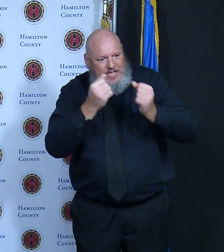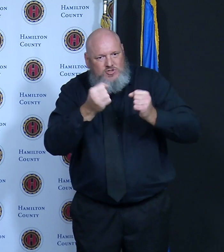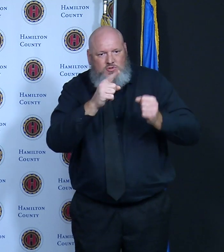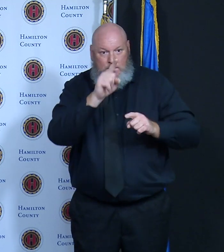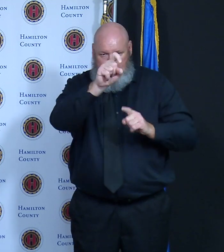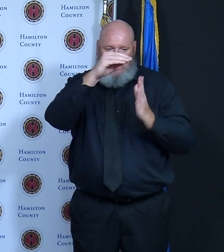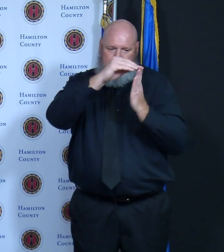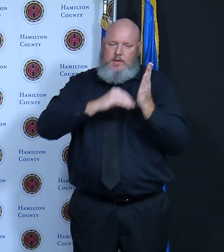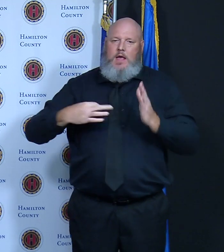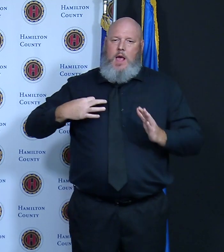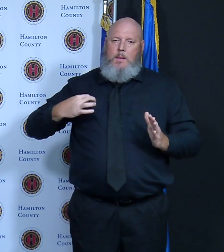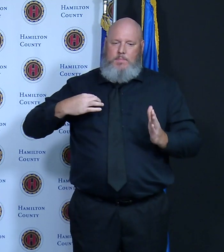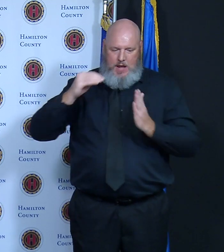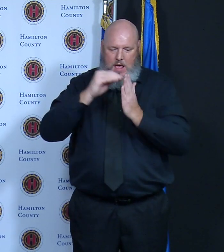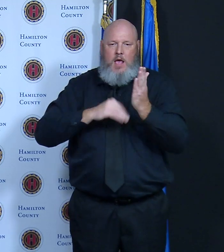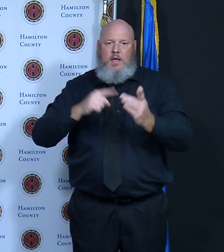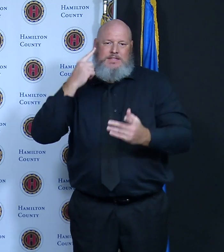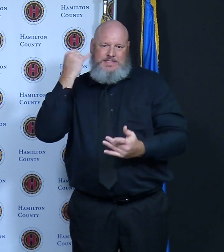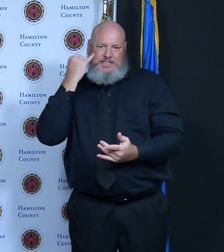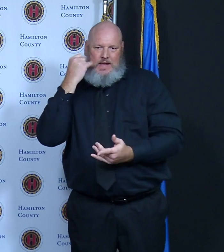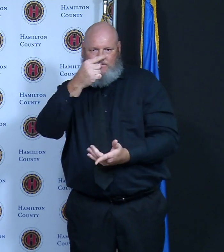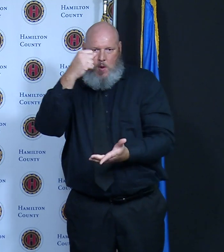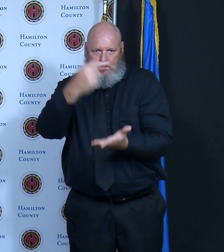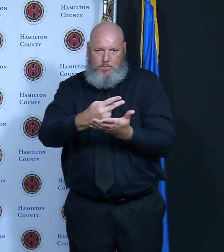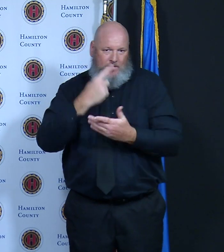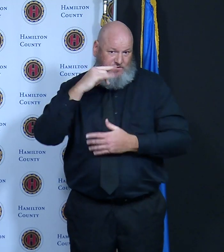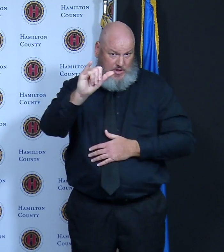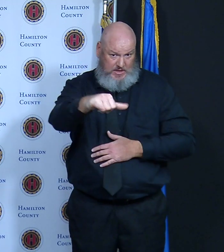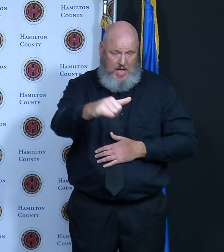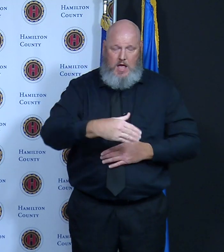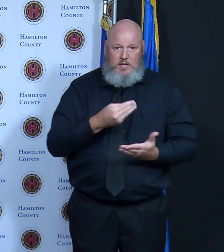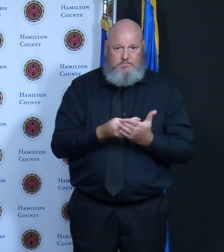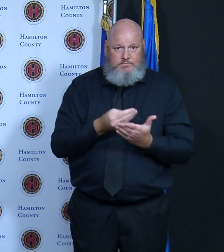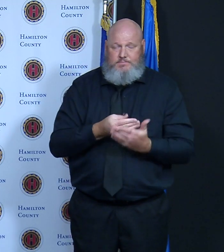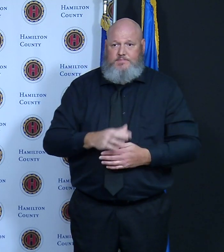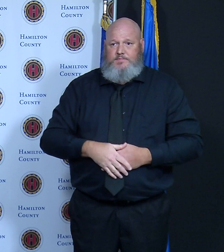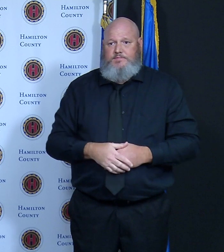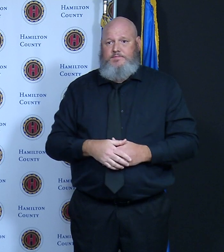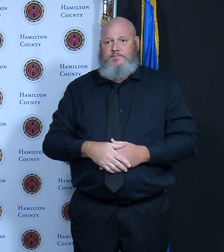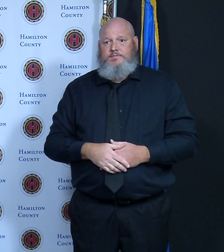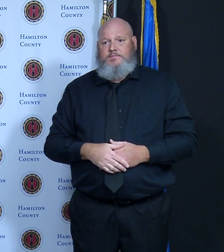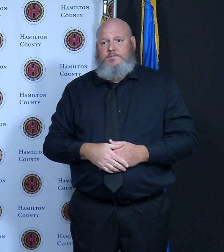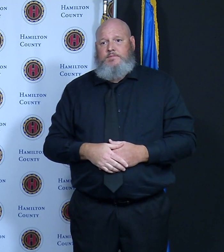of the effort here to respond to what we know people need to do in our community